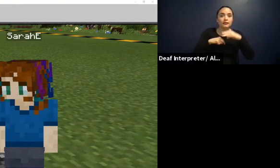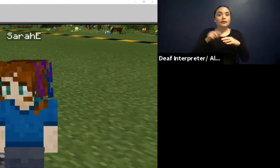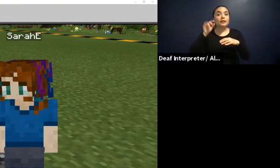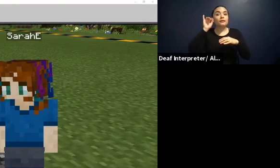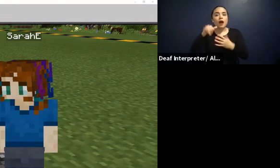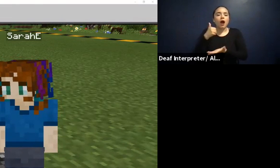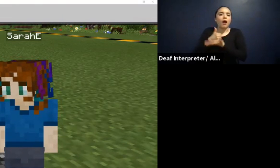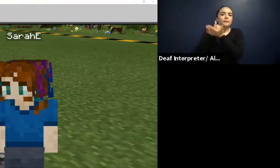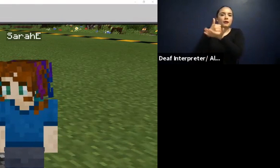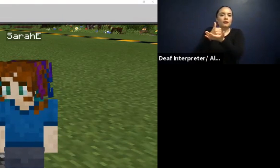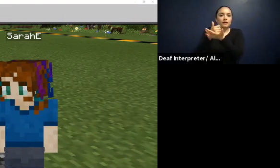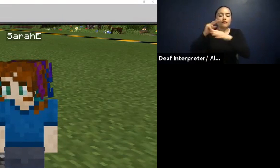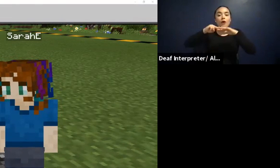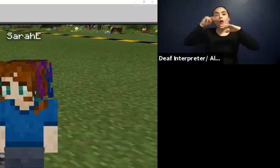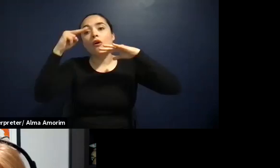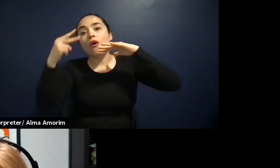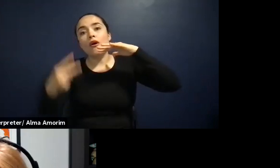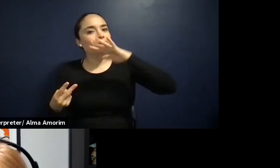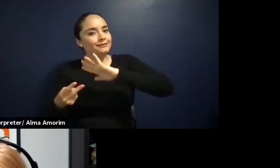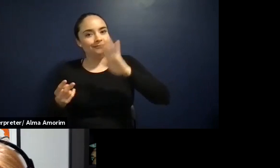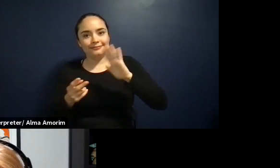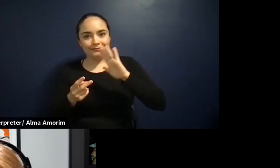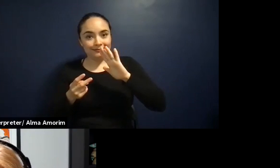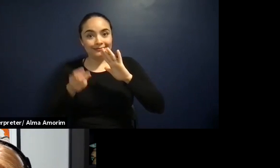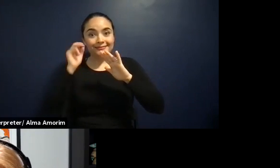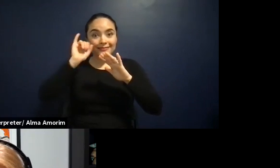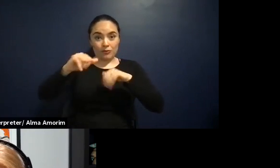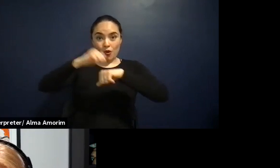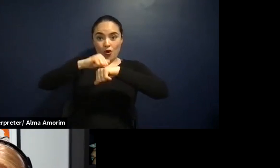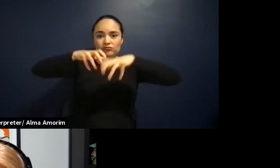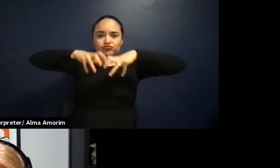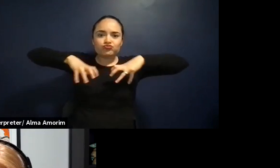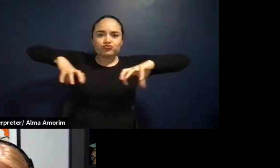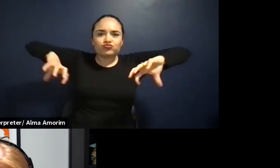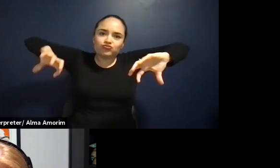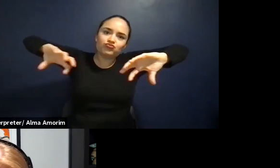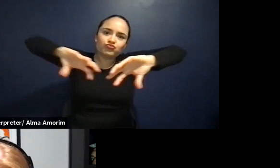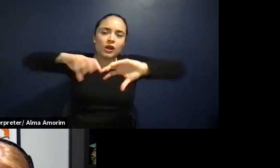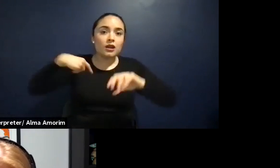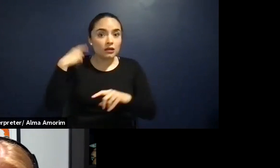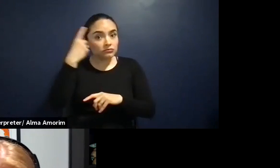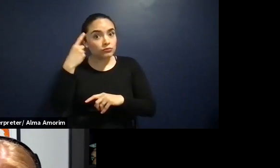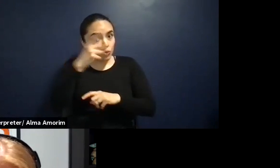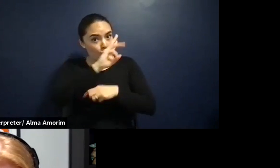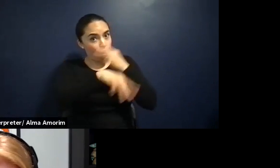[Sarah]: Yeah, so, I don't know, is there, like, a real world equivalent of bedrock? [Kim]: Yeah, I mean,